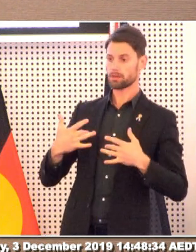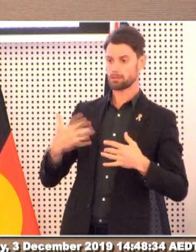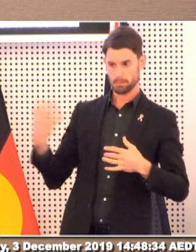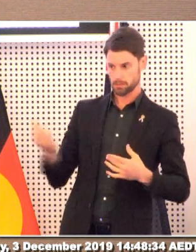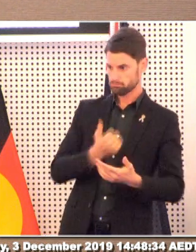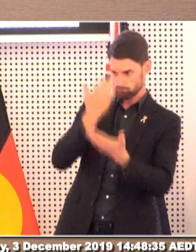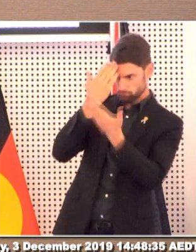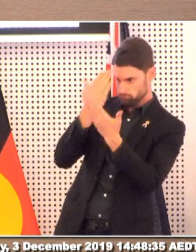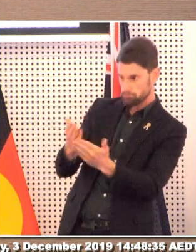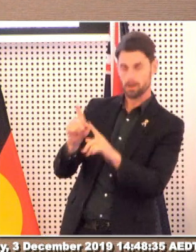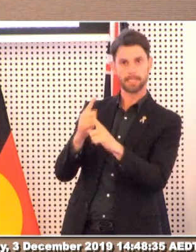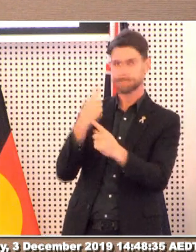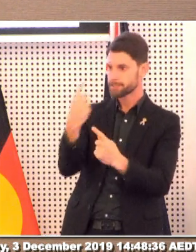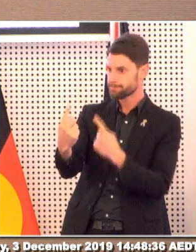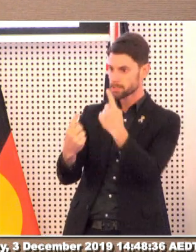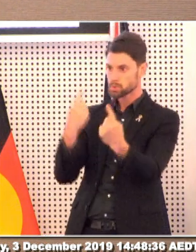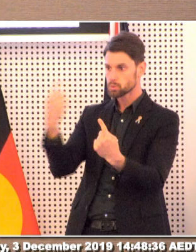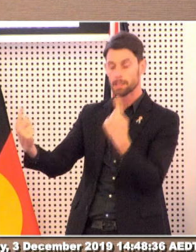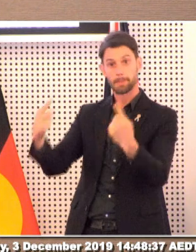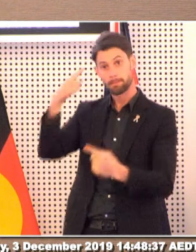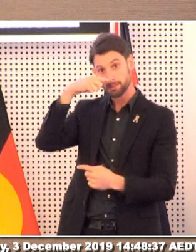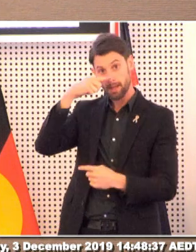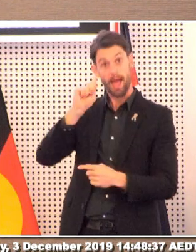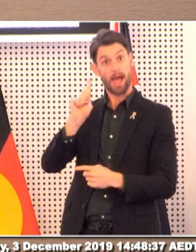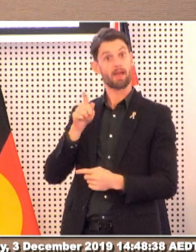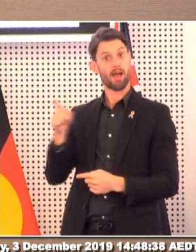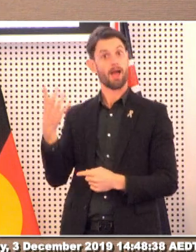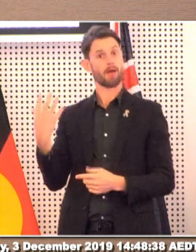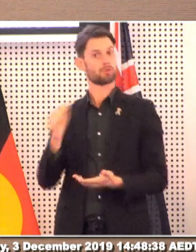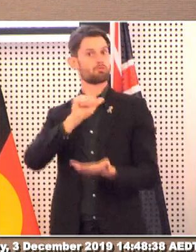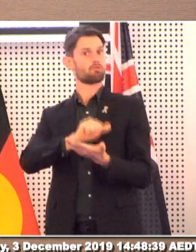individual, but the right of people to live free from violence, abuse and neglect.